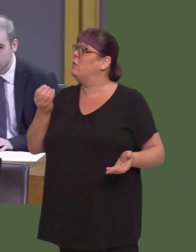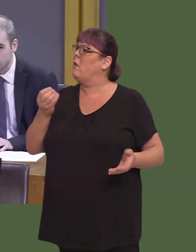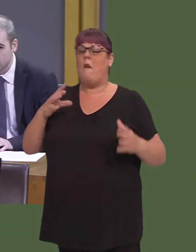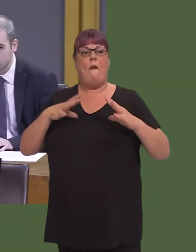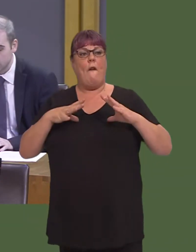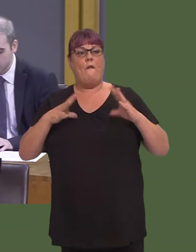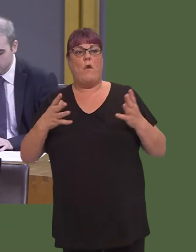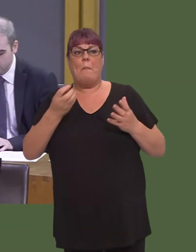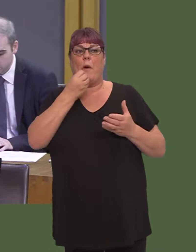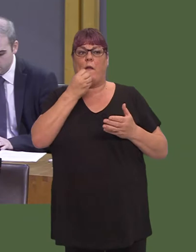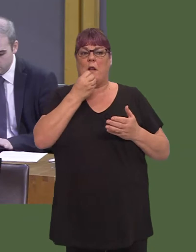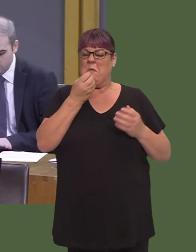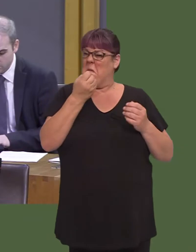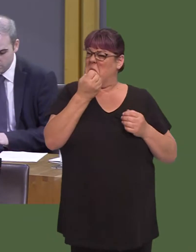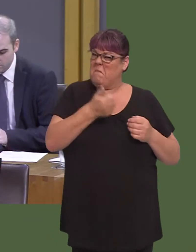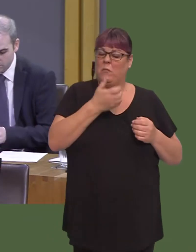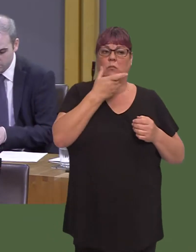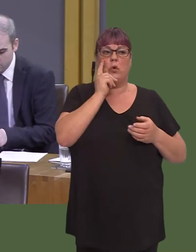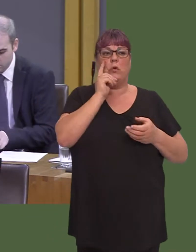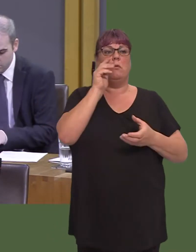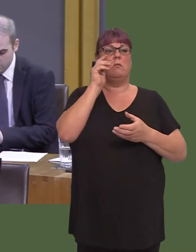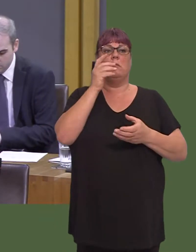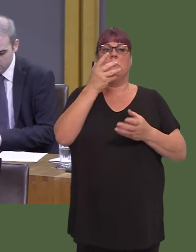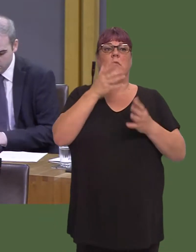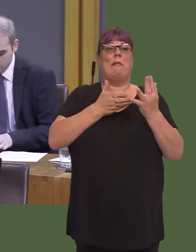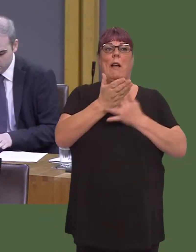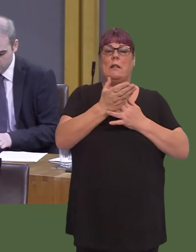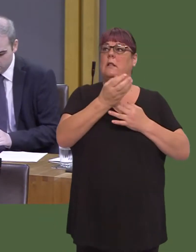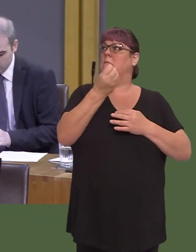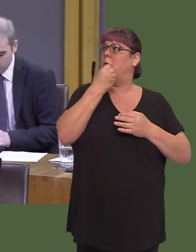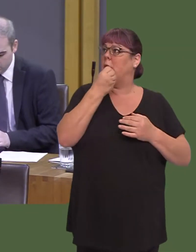to remove this entire useless institution, the Welsh Assembly, which you've been at the